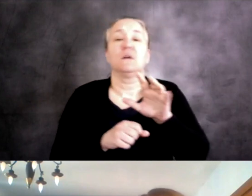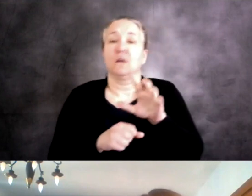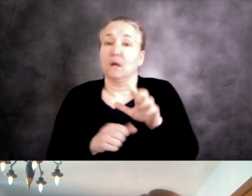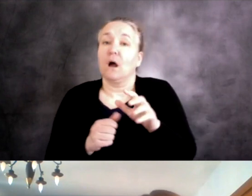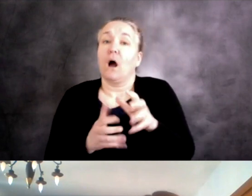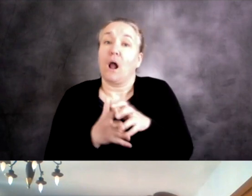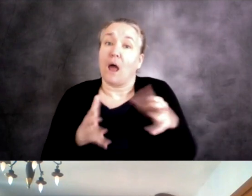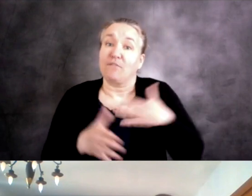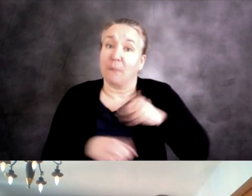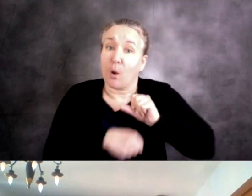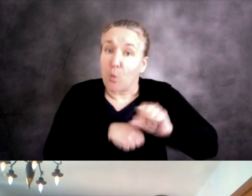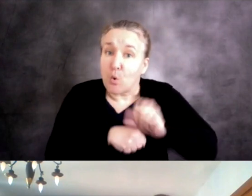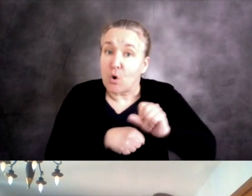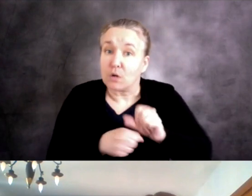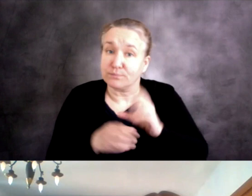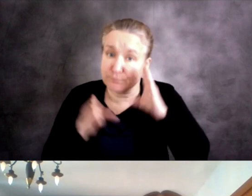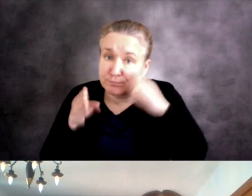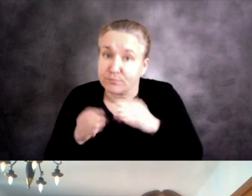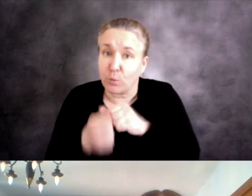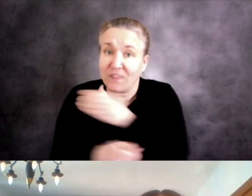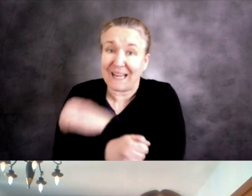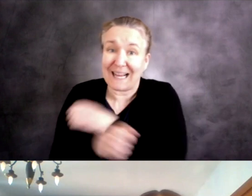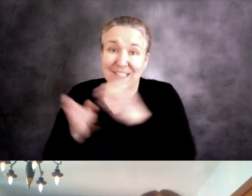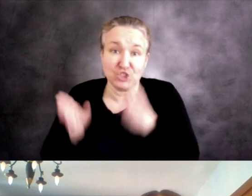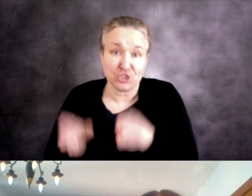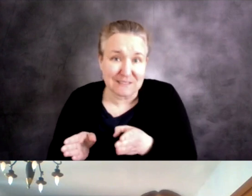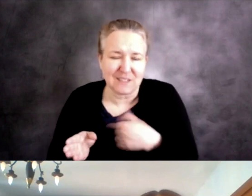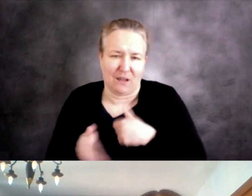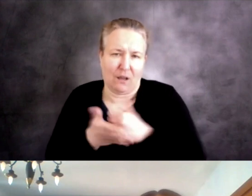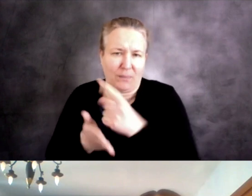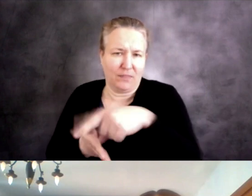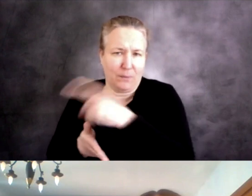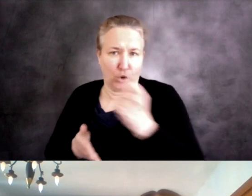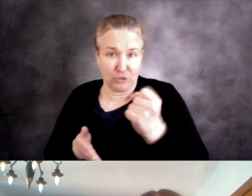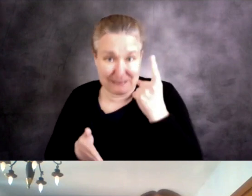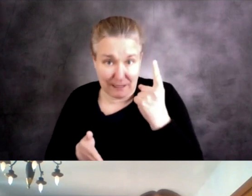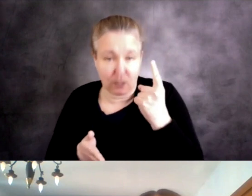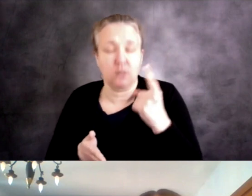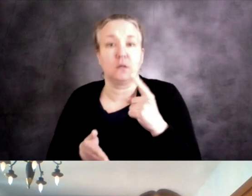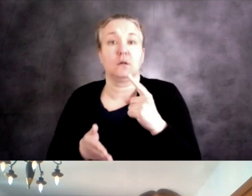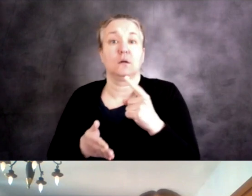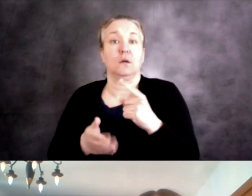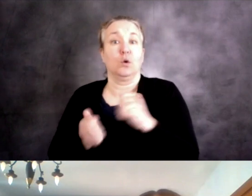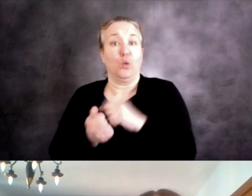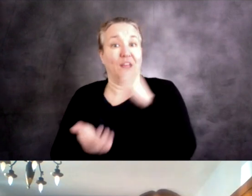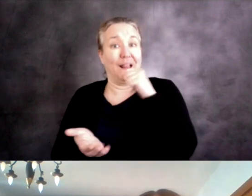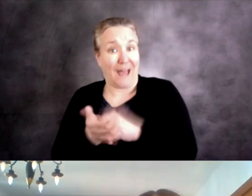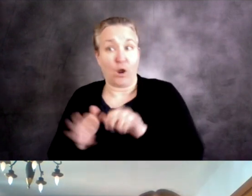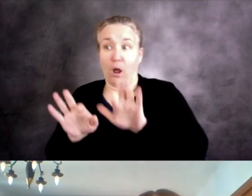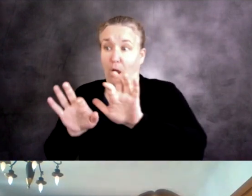with clinicians, helping them understand when they write letters. If they feel the child needs